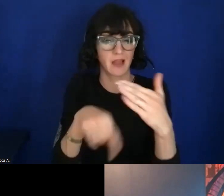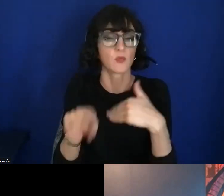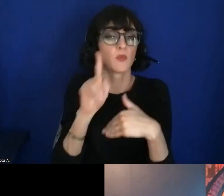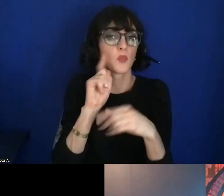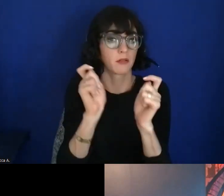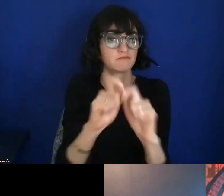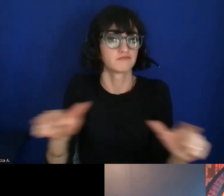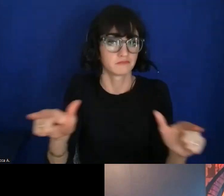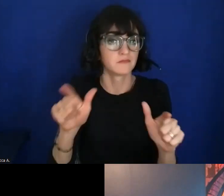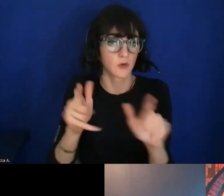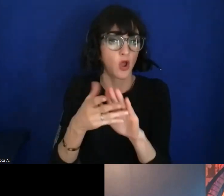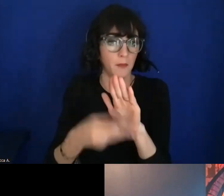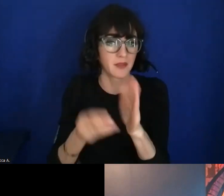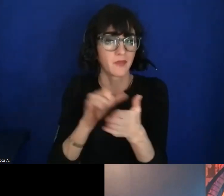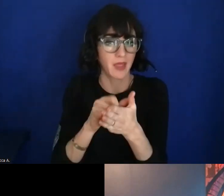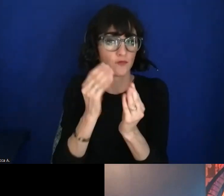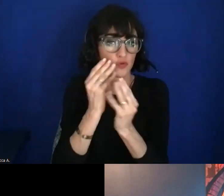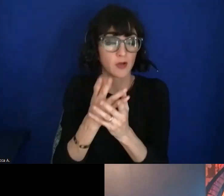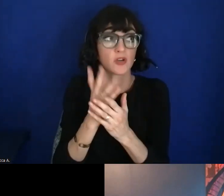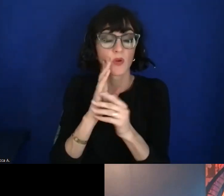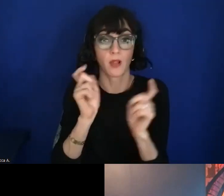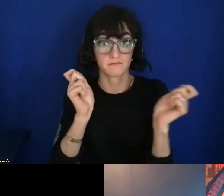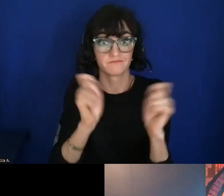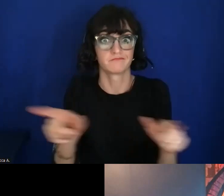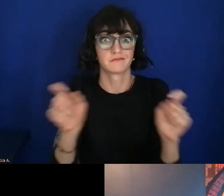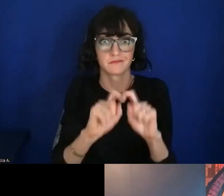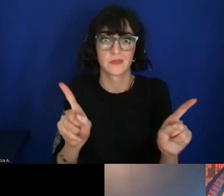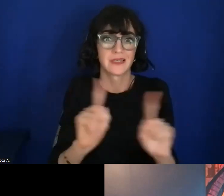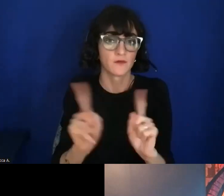get a copy of that we'll send it out in multiple platforms um but especially for folks who